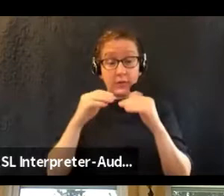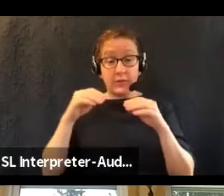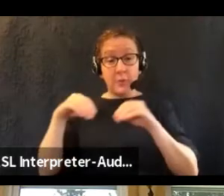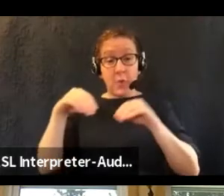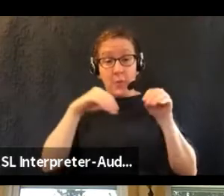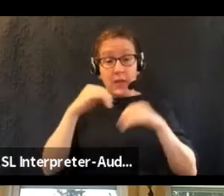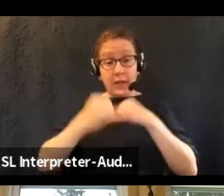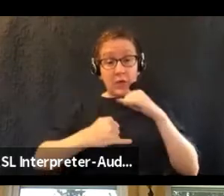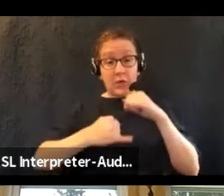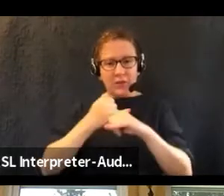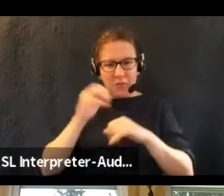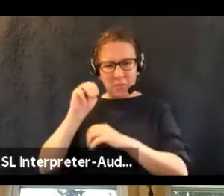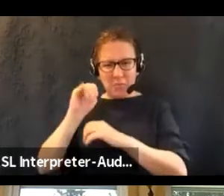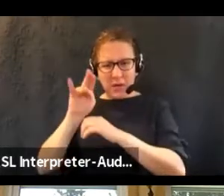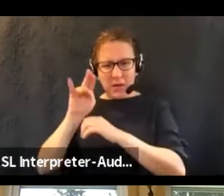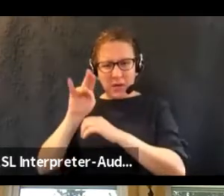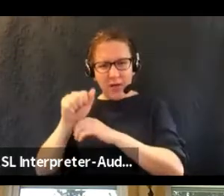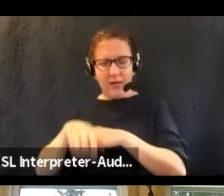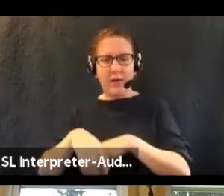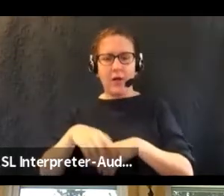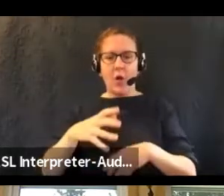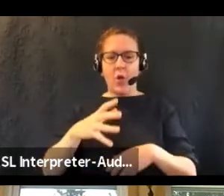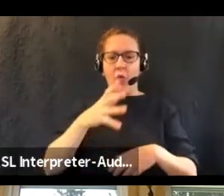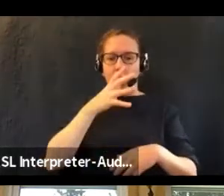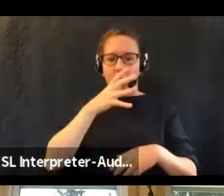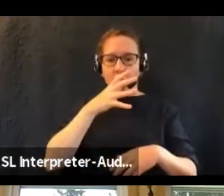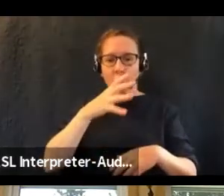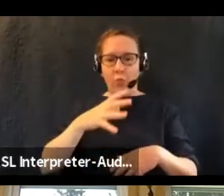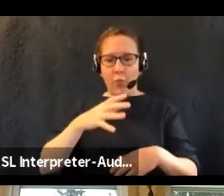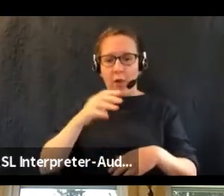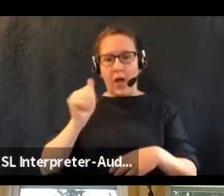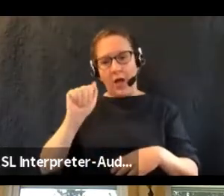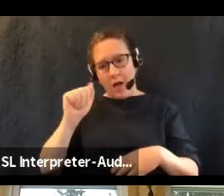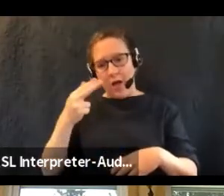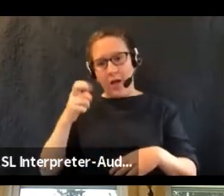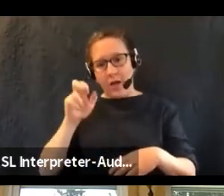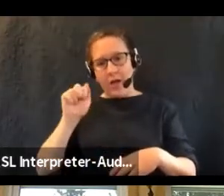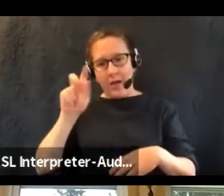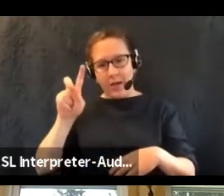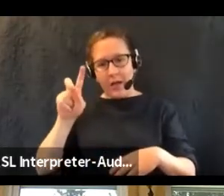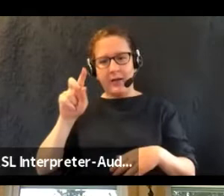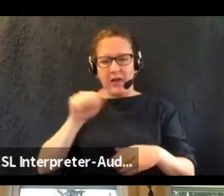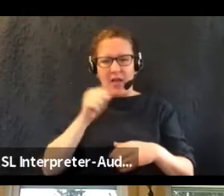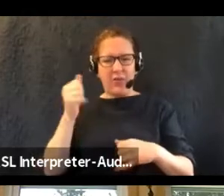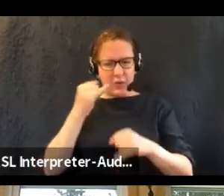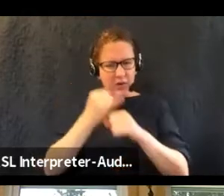and many other institutions and organizations on international education and inclusivity